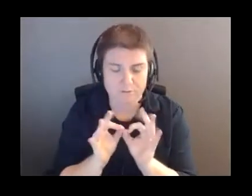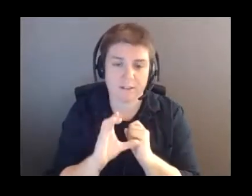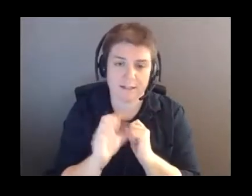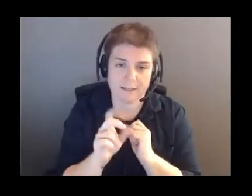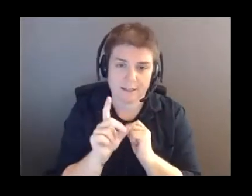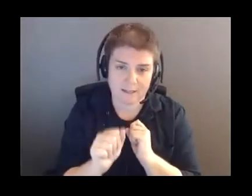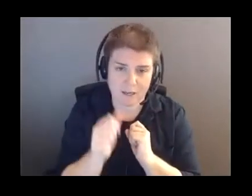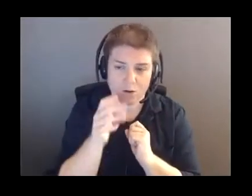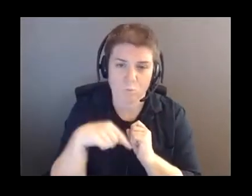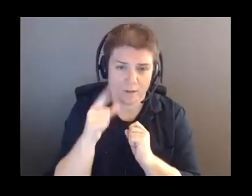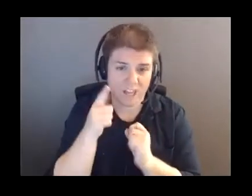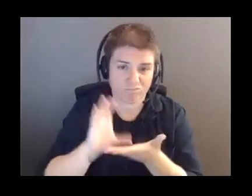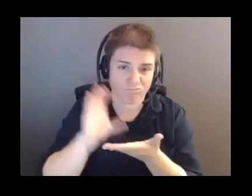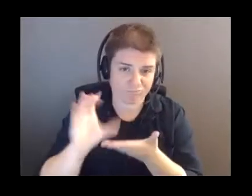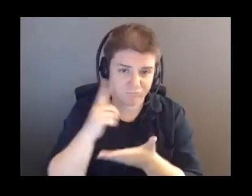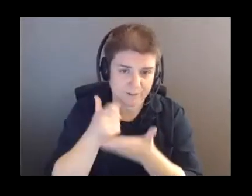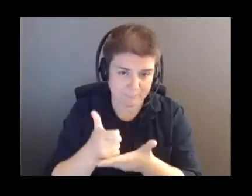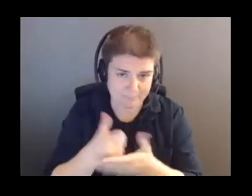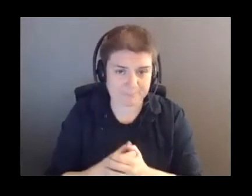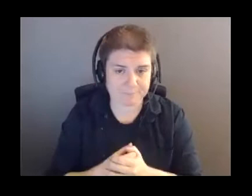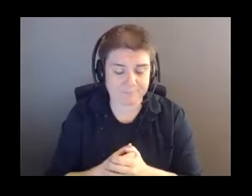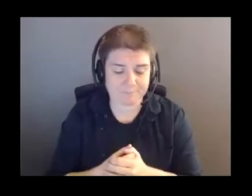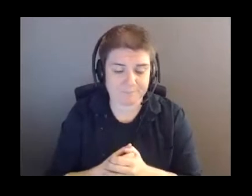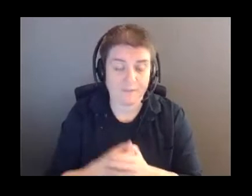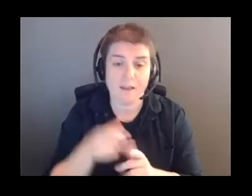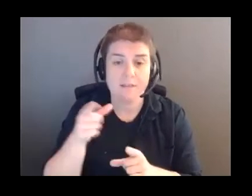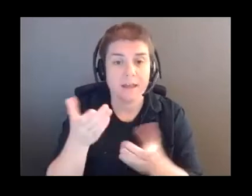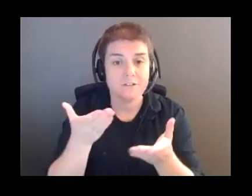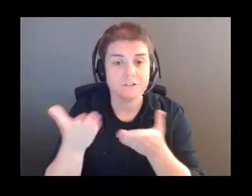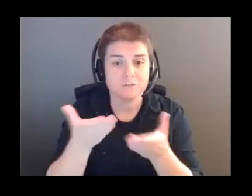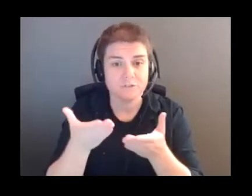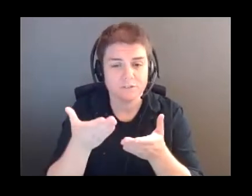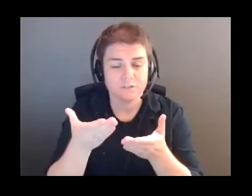is able to contribute. The service provider must send an invoice to us for the approved